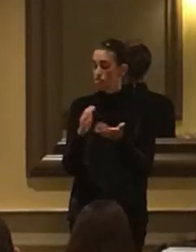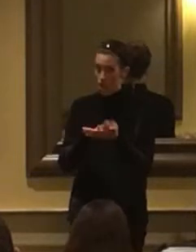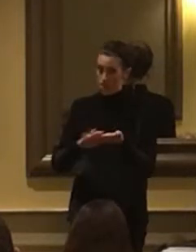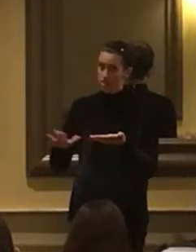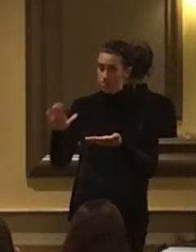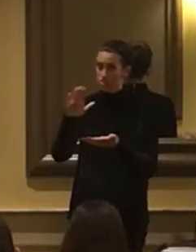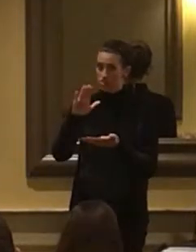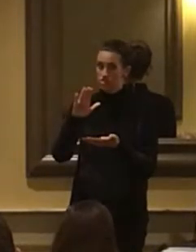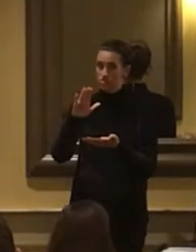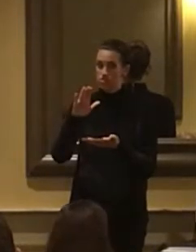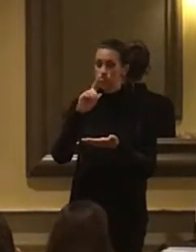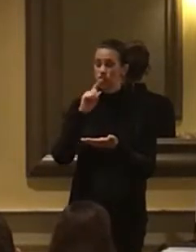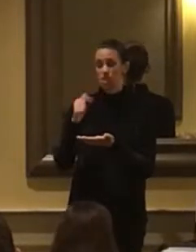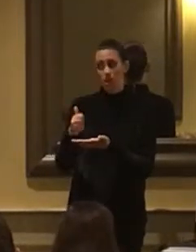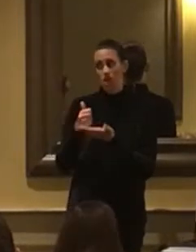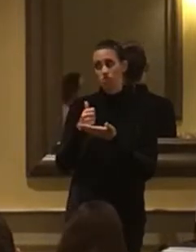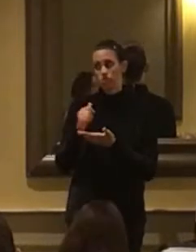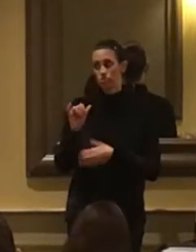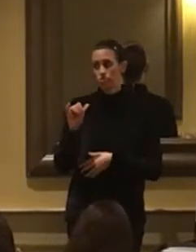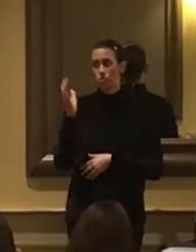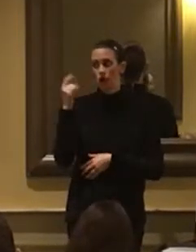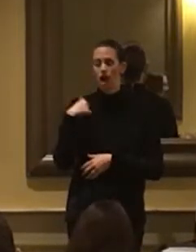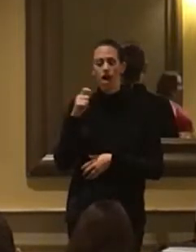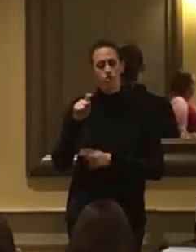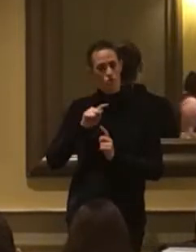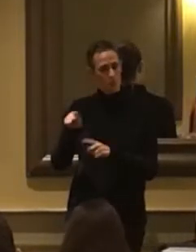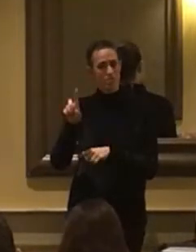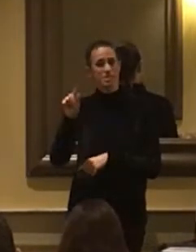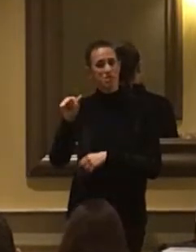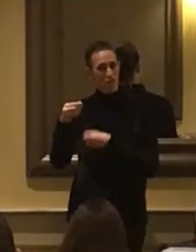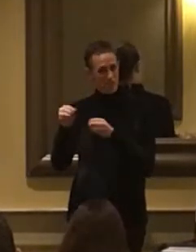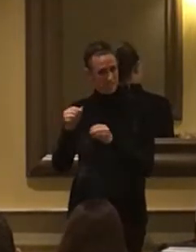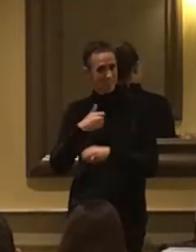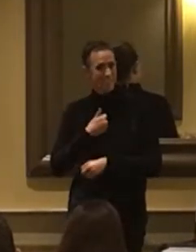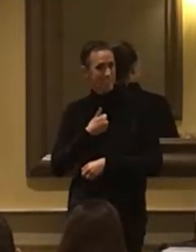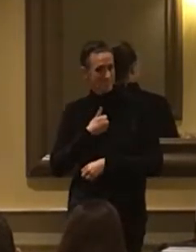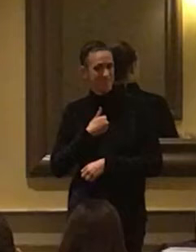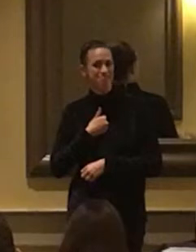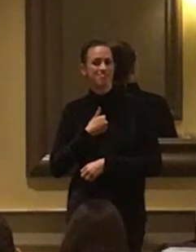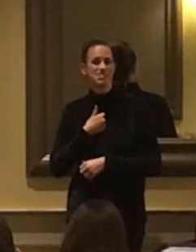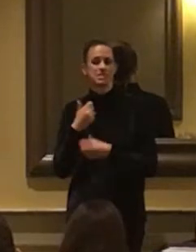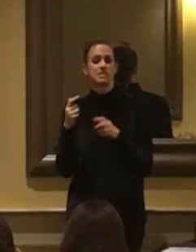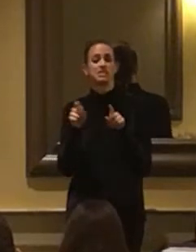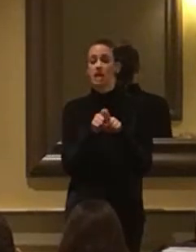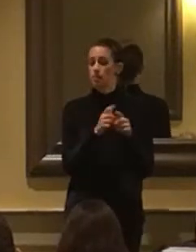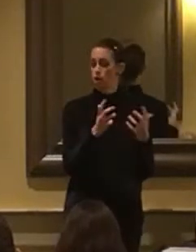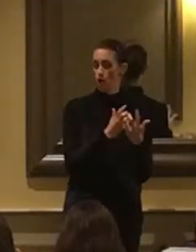like it's helped me to . I had to go to the disability offices. And the same combination I had in high school, I would use it in college.